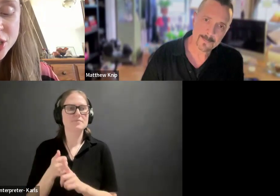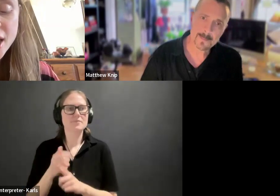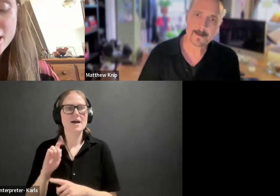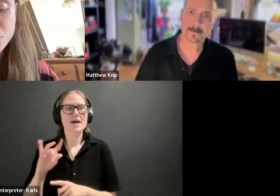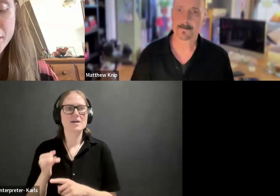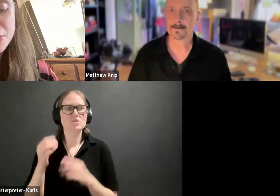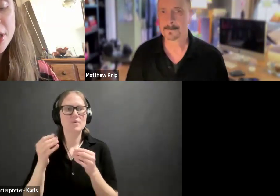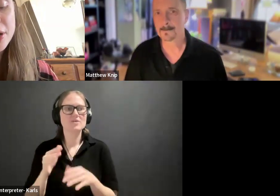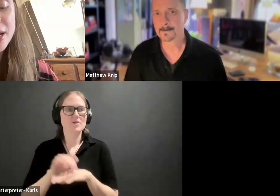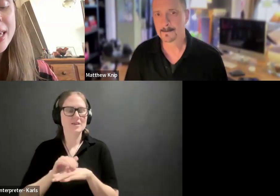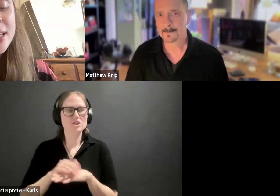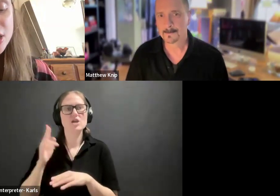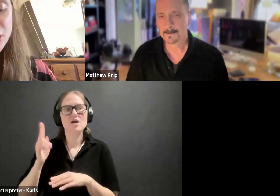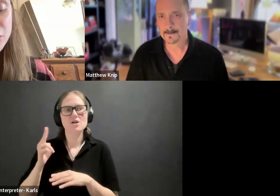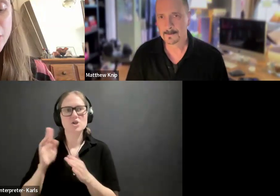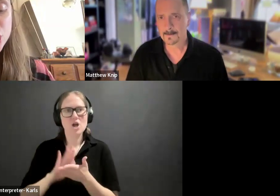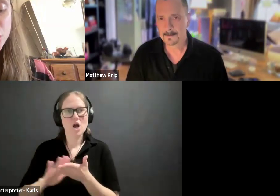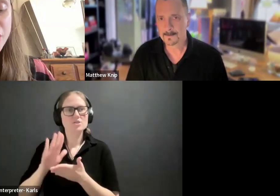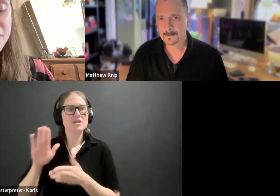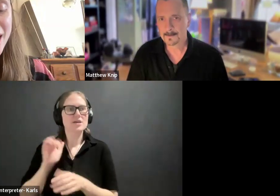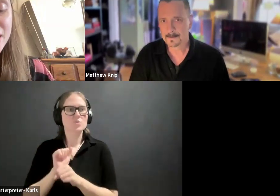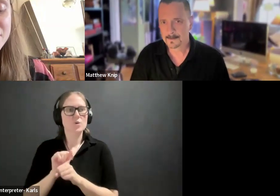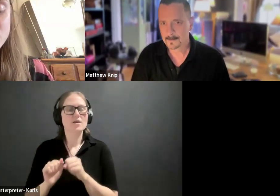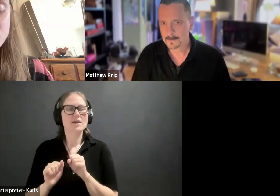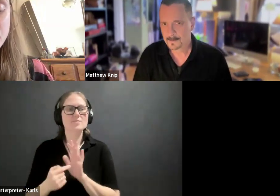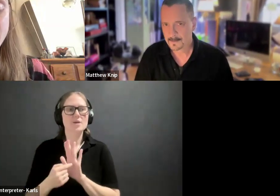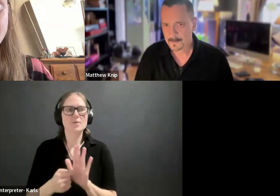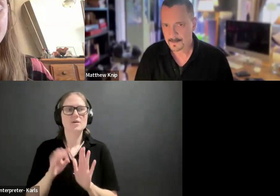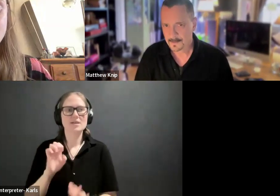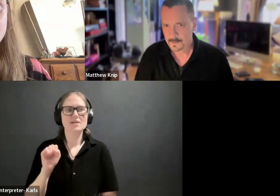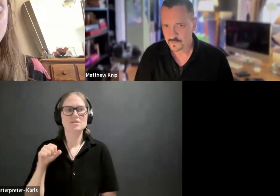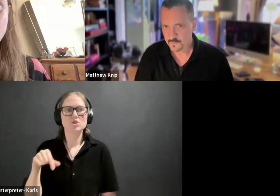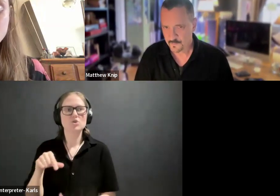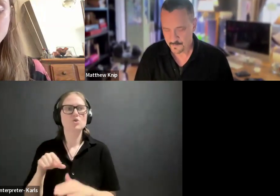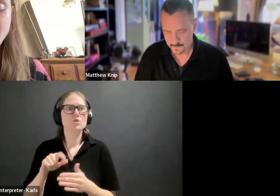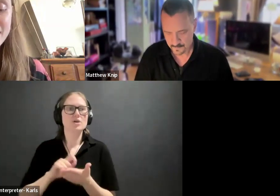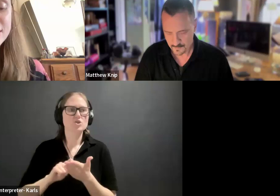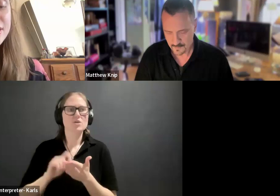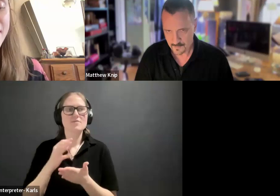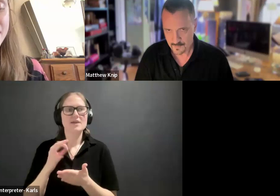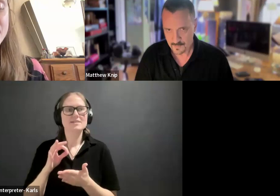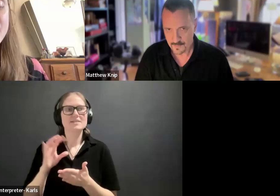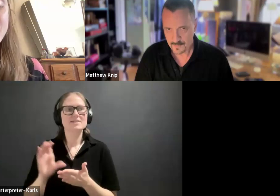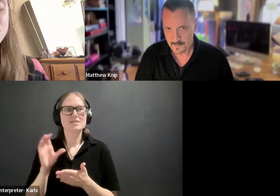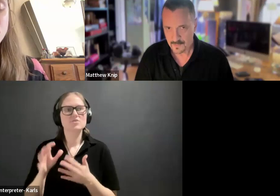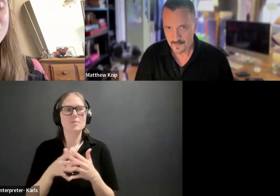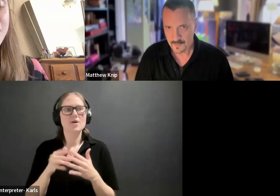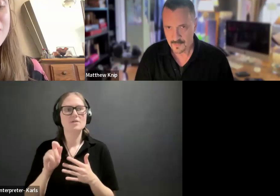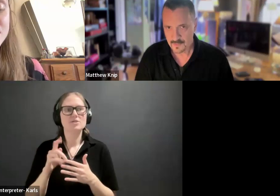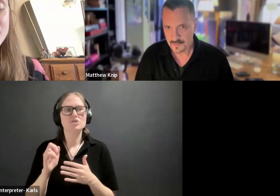His work has appeared in ESQ, a journal of 19th-century American literature and culture, and Leviathans, a journal of Melville studies.